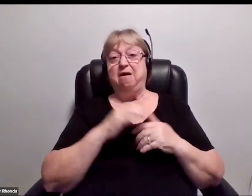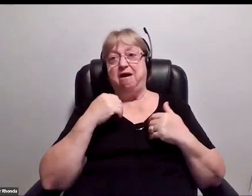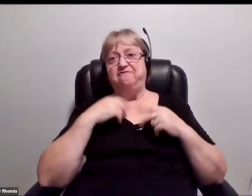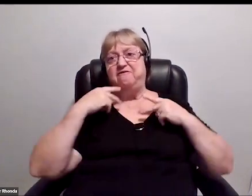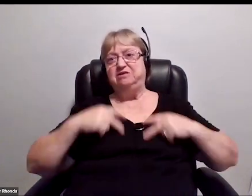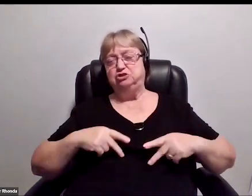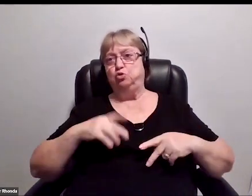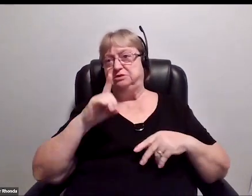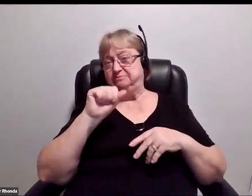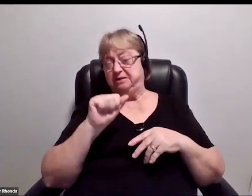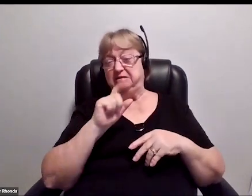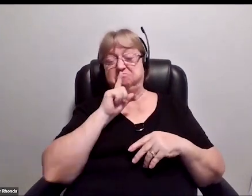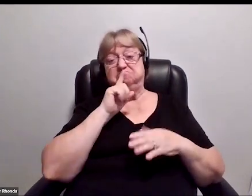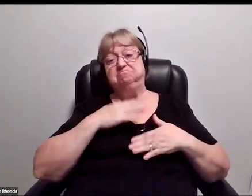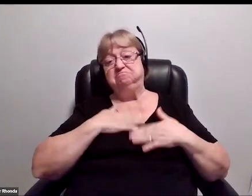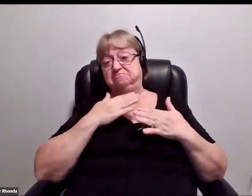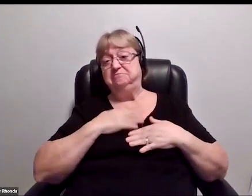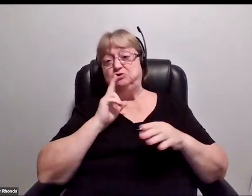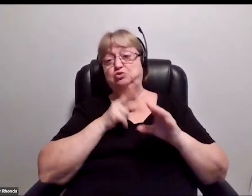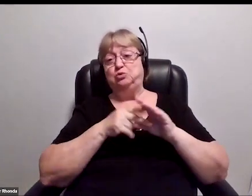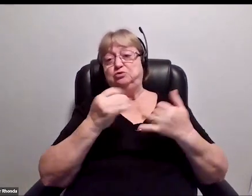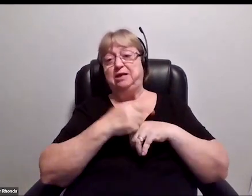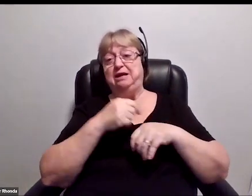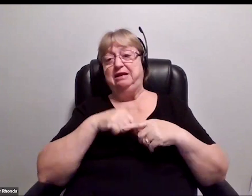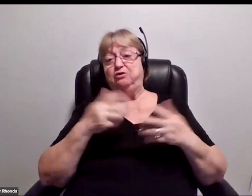I'm delighted to join you today at the SciAccess Conference.